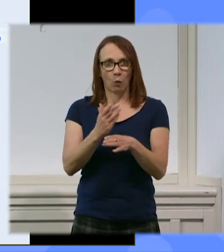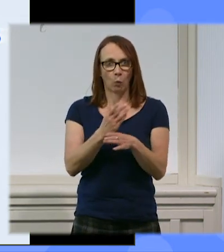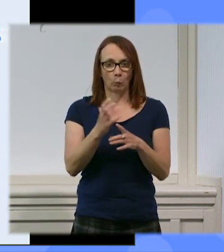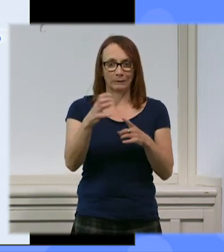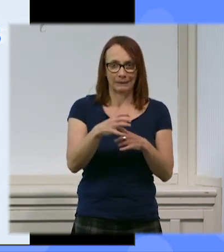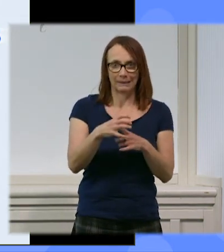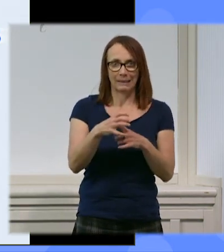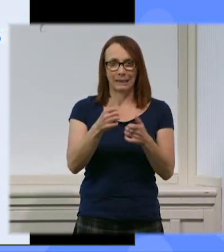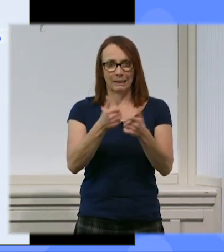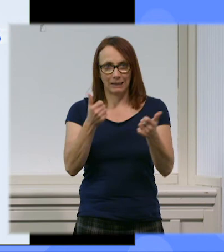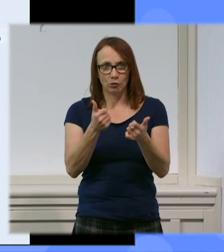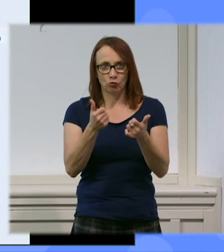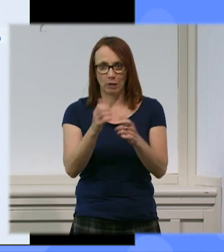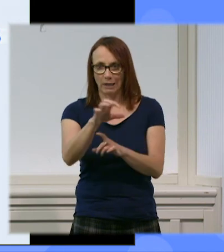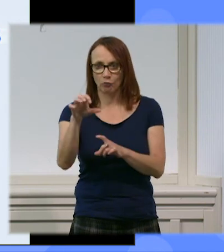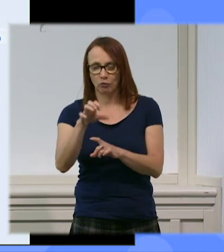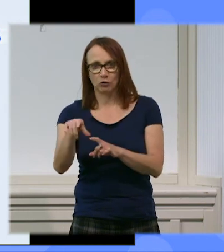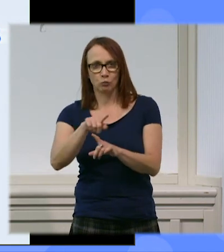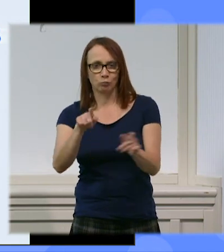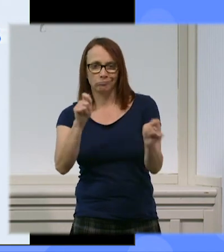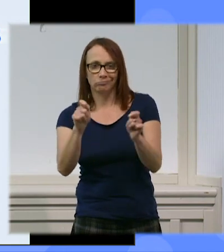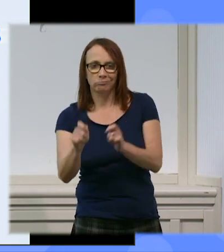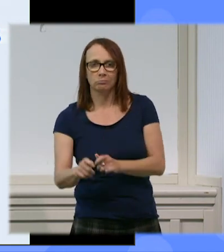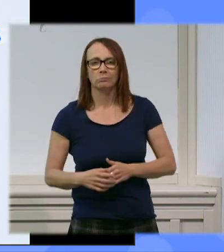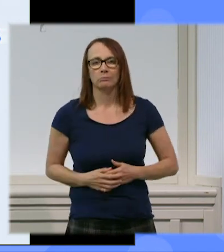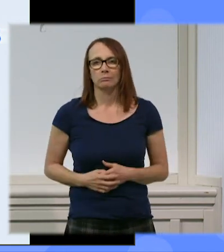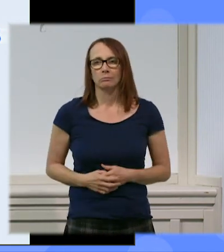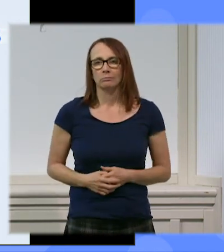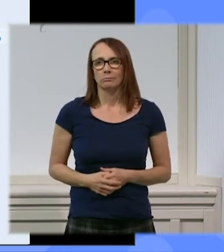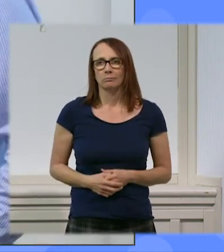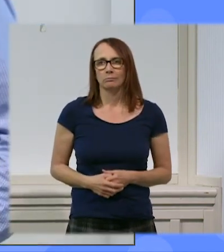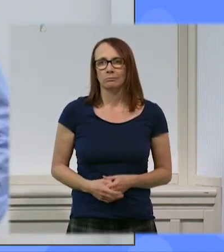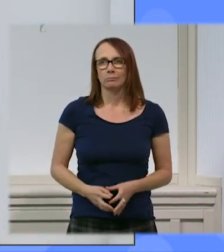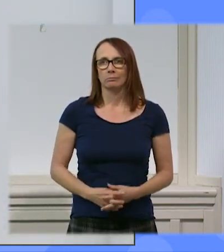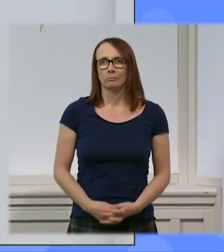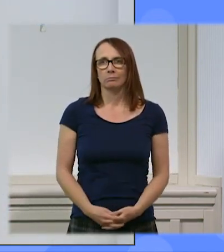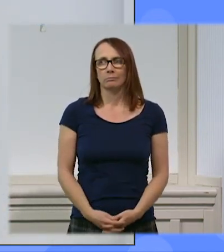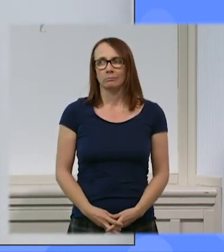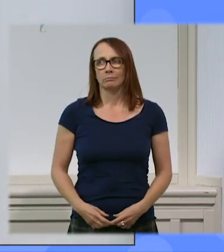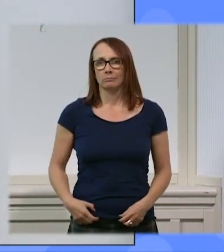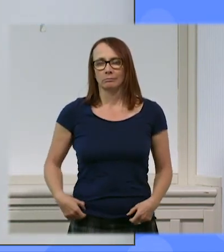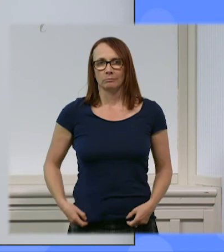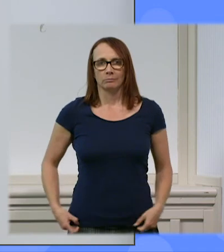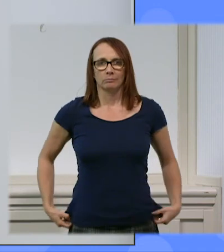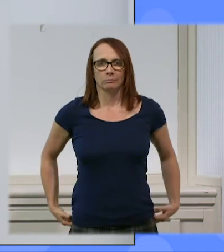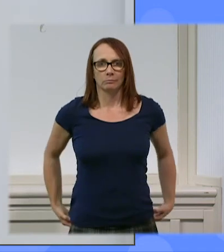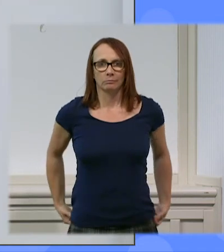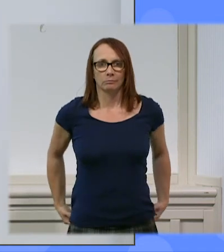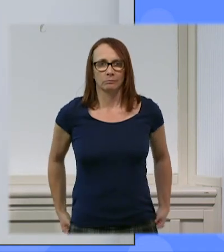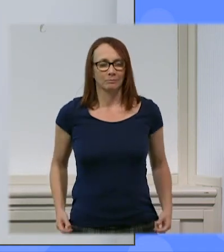deliver transformational change thank you thank you and a very good afternoon